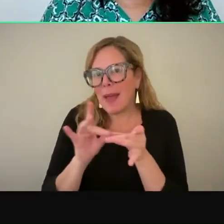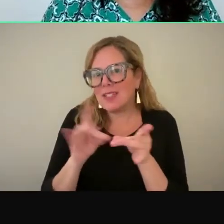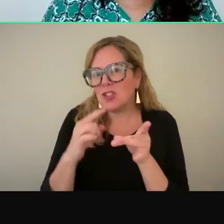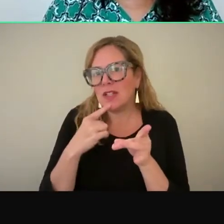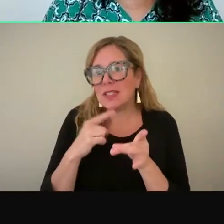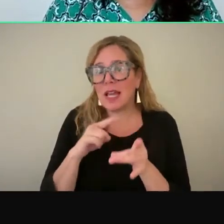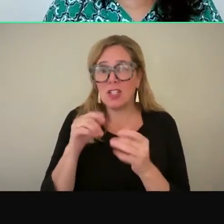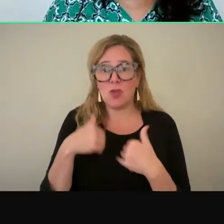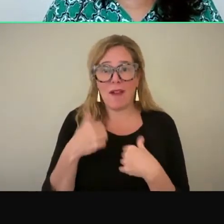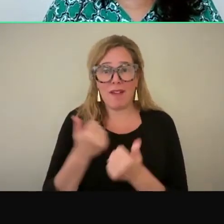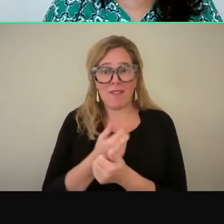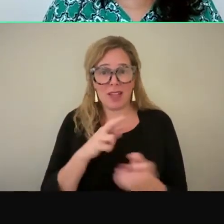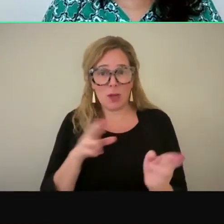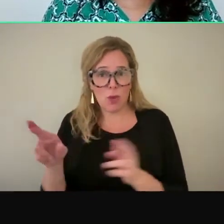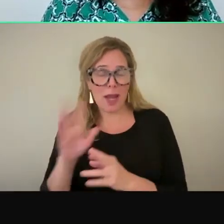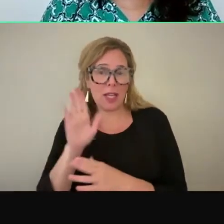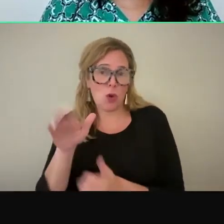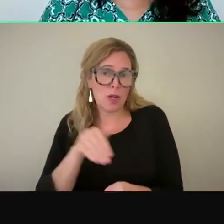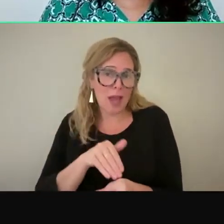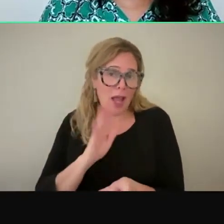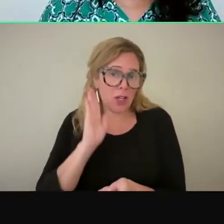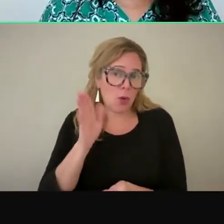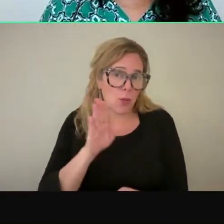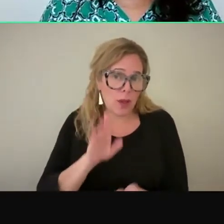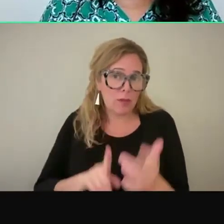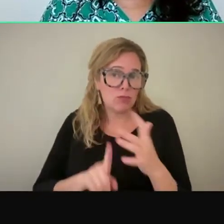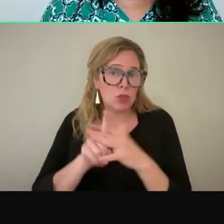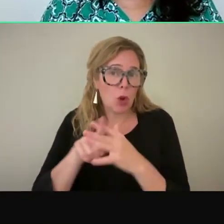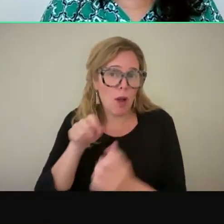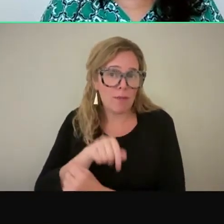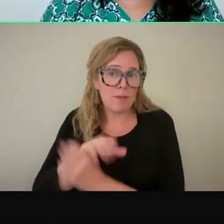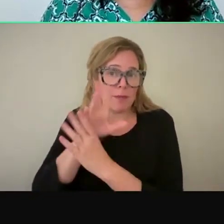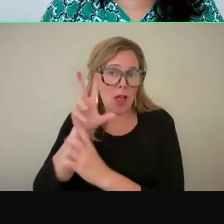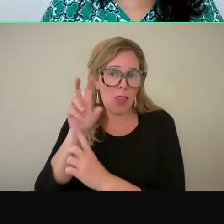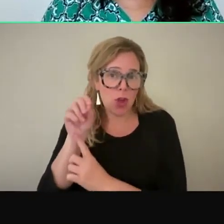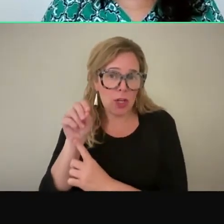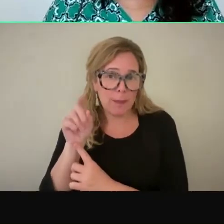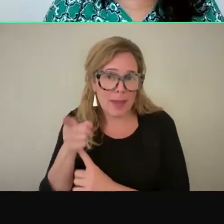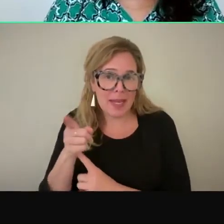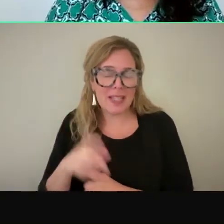Another theme had to do with tech accessibility, conversation simultaneously captioned,